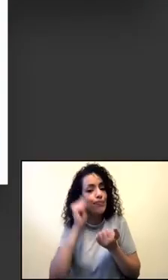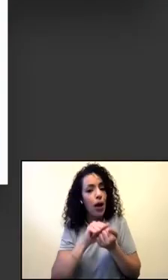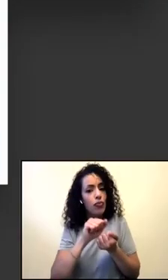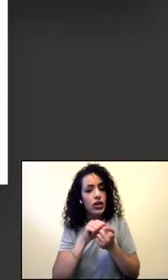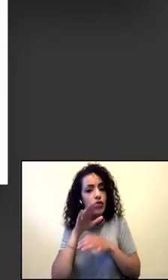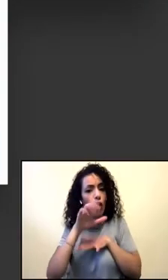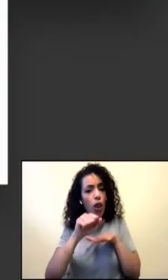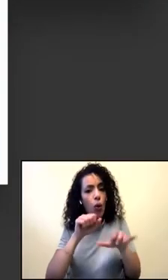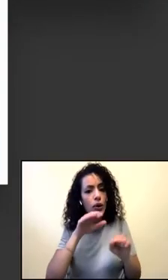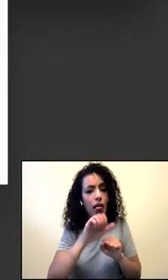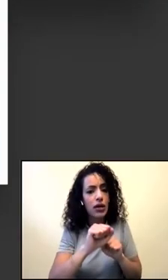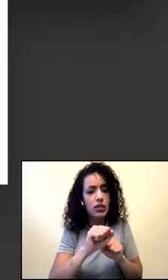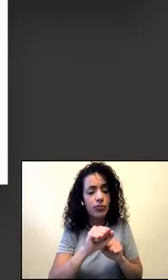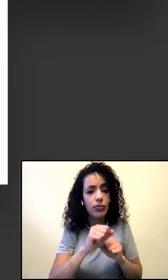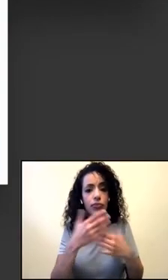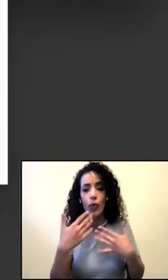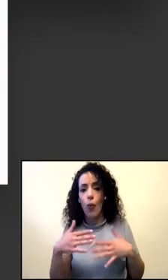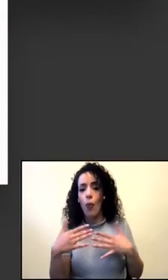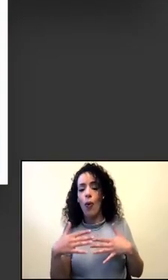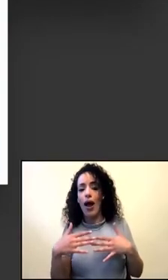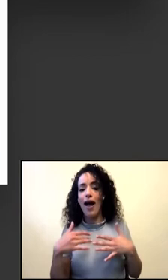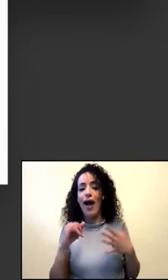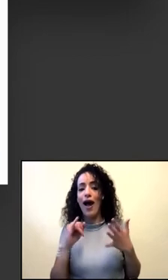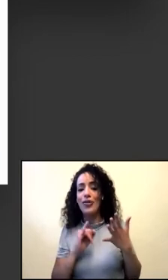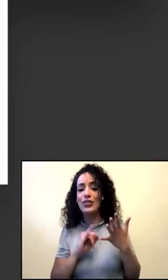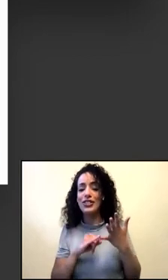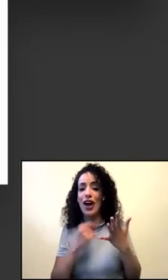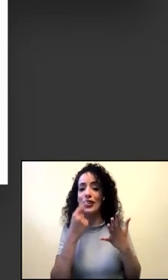Sadiya, I'm gonna let you take that off and I saw you shaking your head